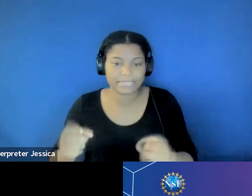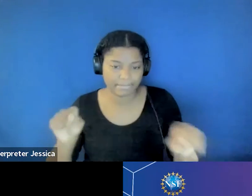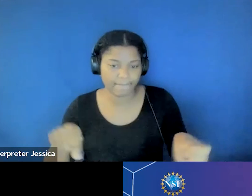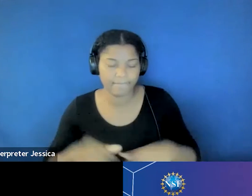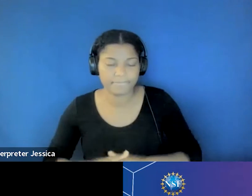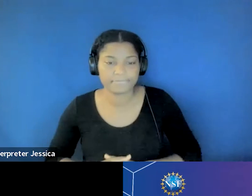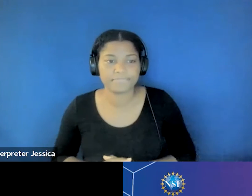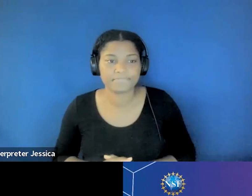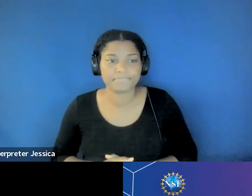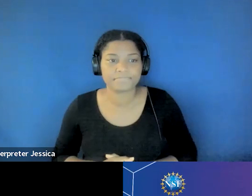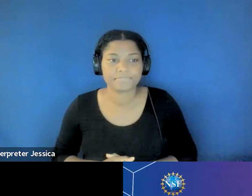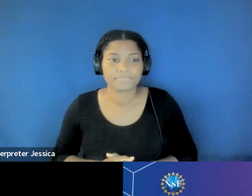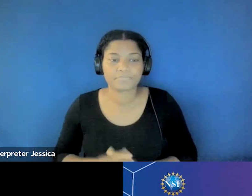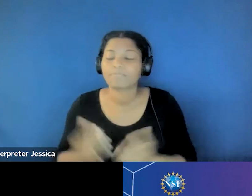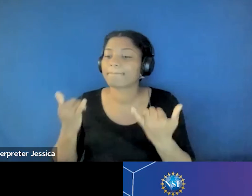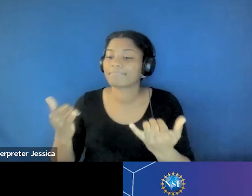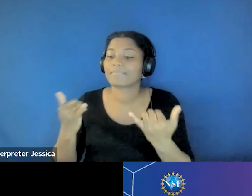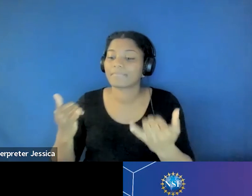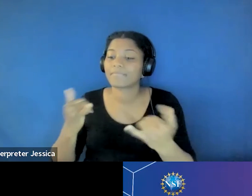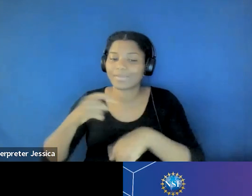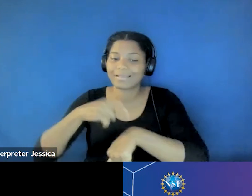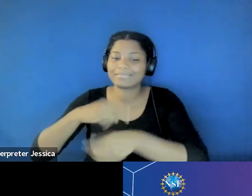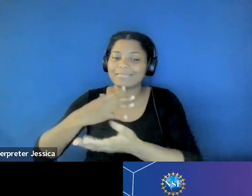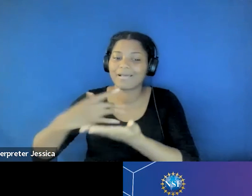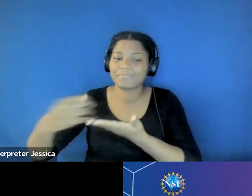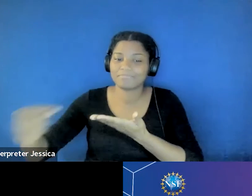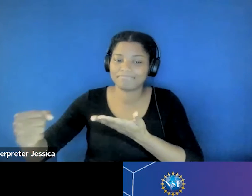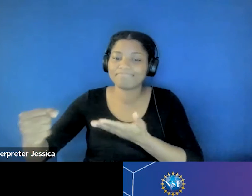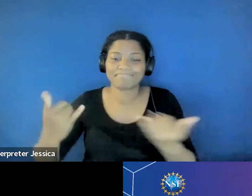Jeremy Leffler: "Okay, well we are just about out of time for today. So,